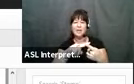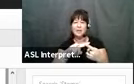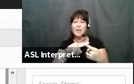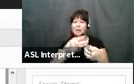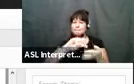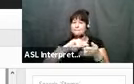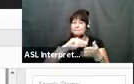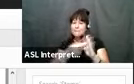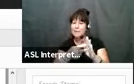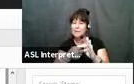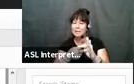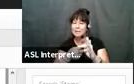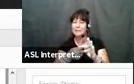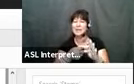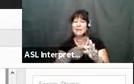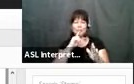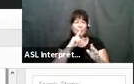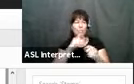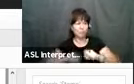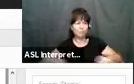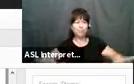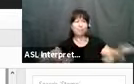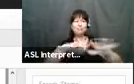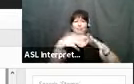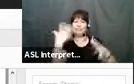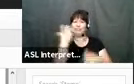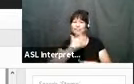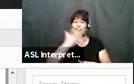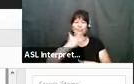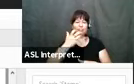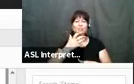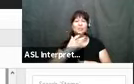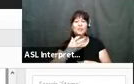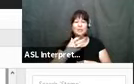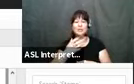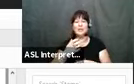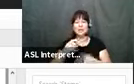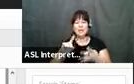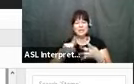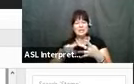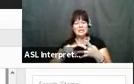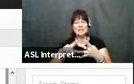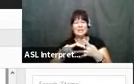Red indicates substantial disease transmission.